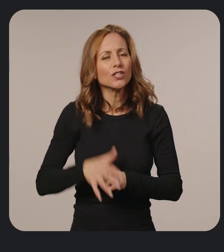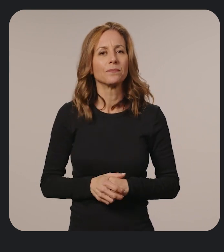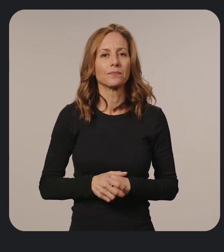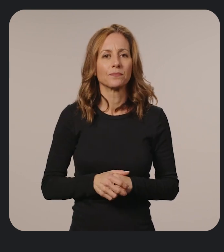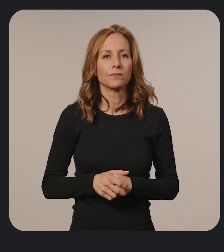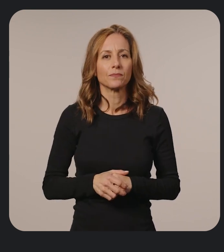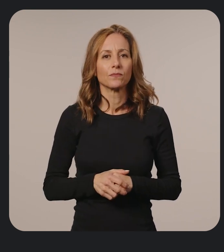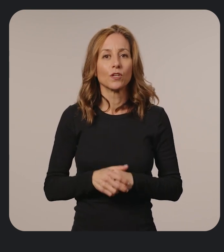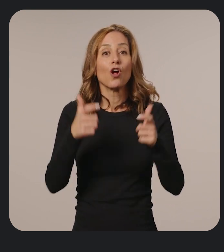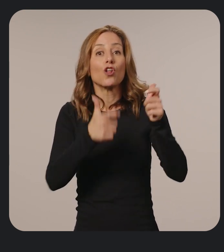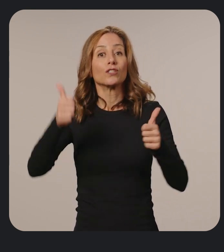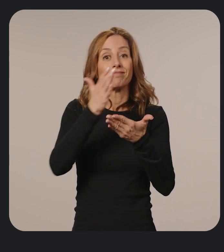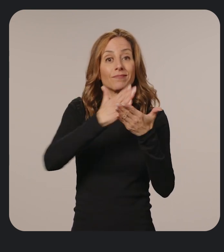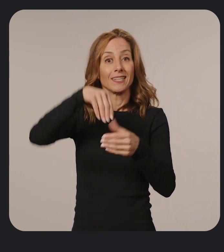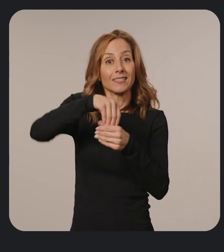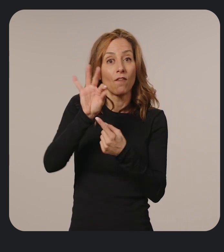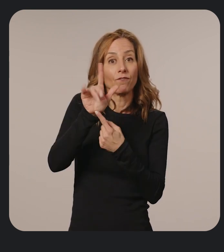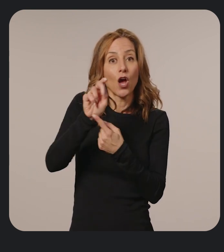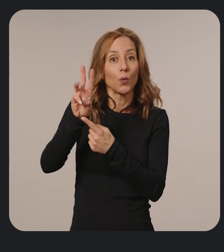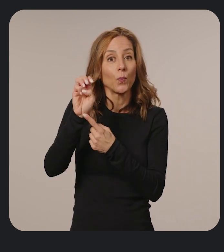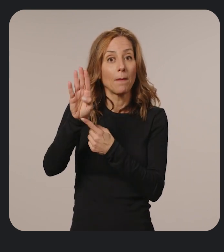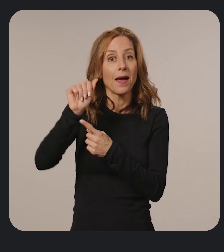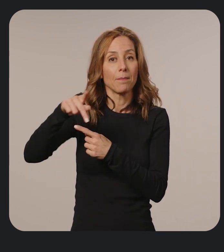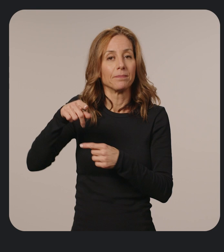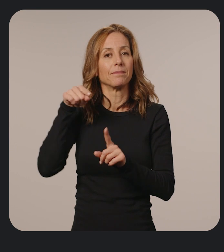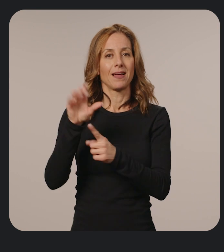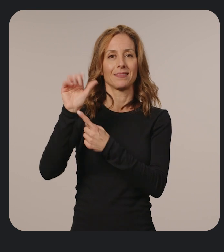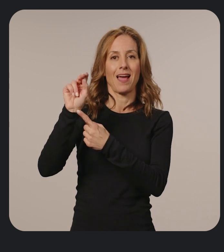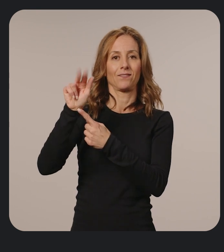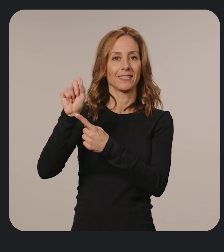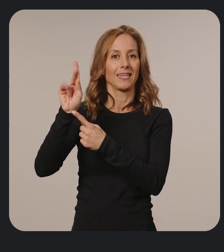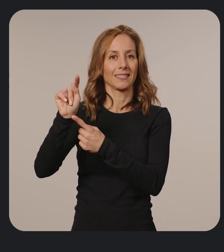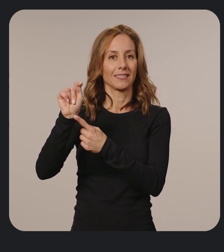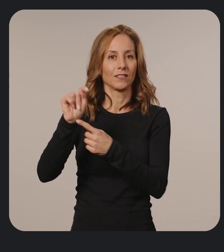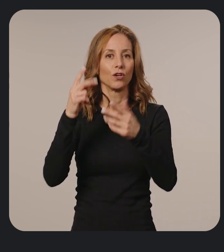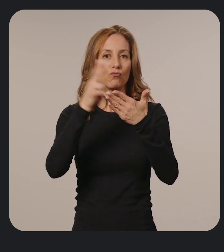Flutter web apps should load faster. The largest component inside a Flutter web app